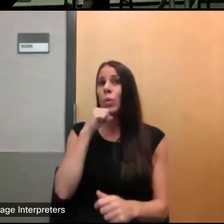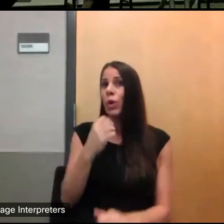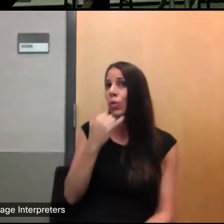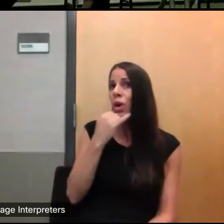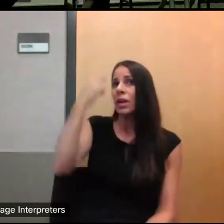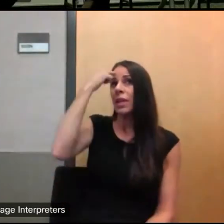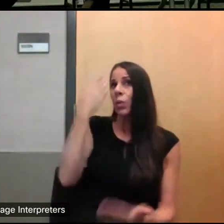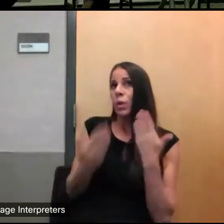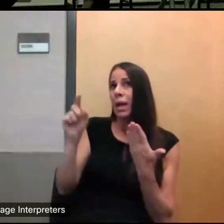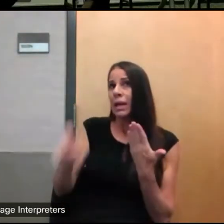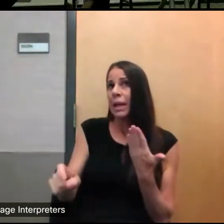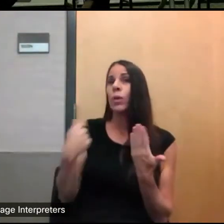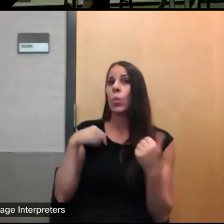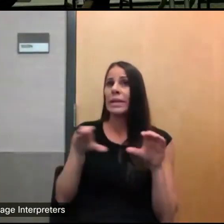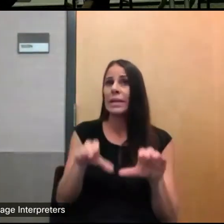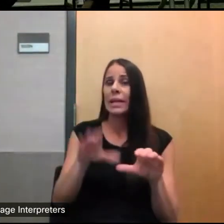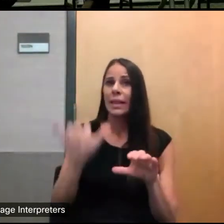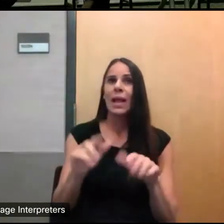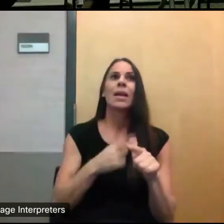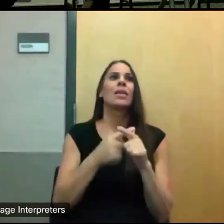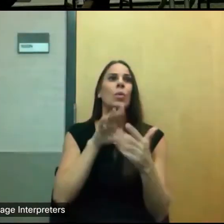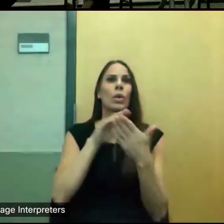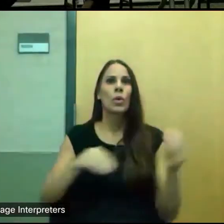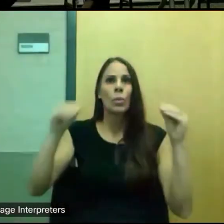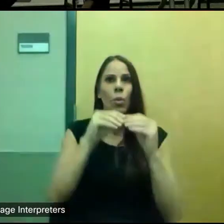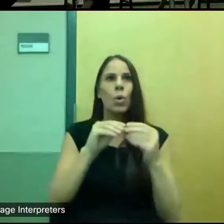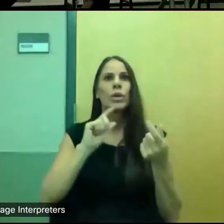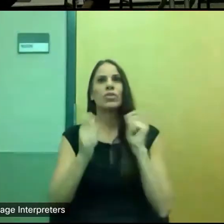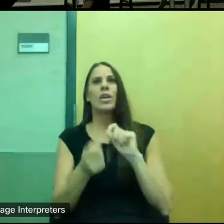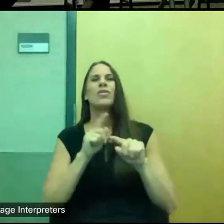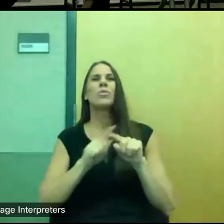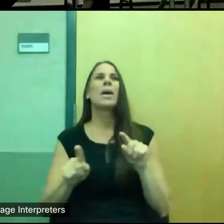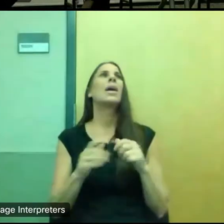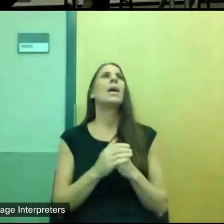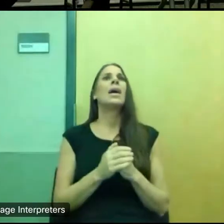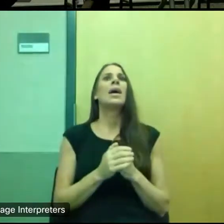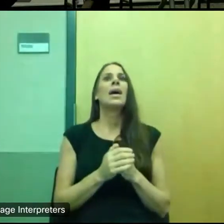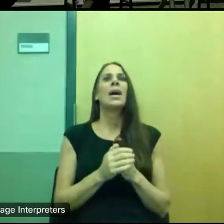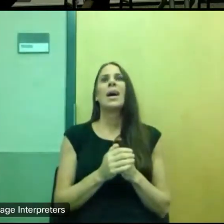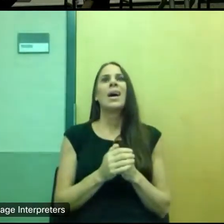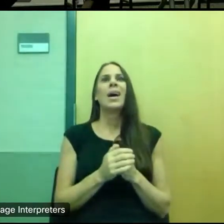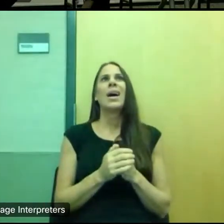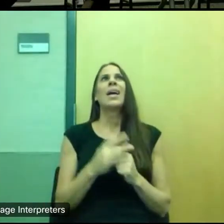we did. And then we learned more and that changed. But that that tended to be perceived, was like, oh, you people even know what you're talking about.